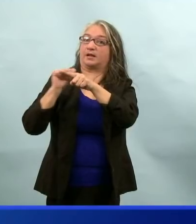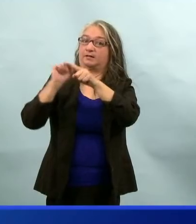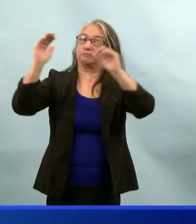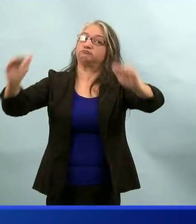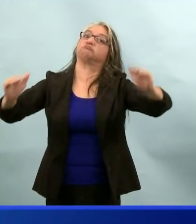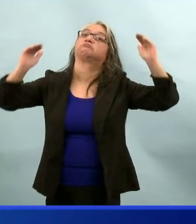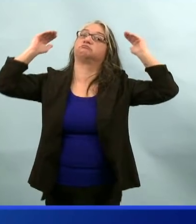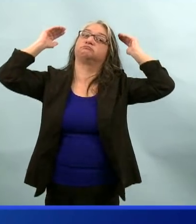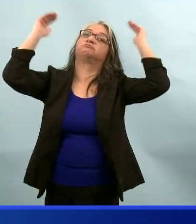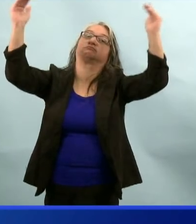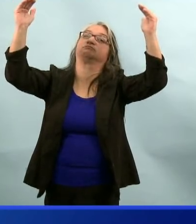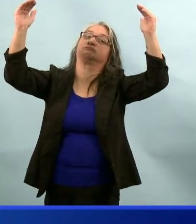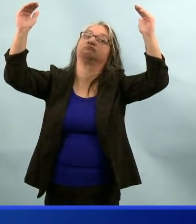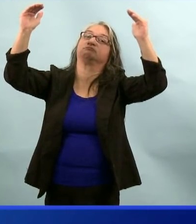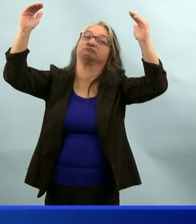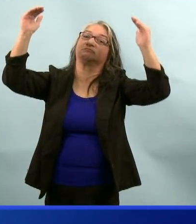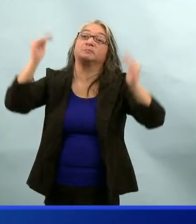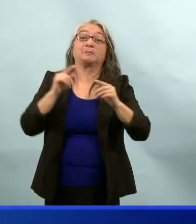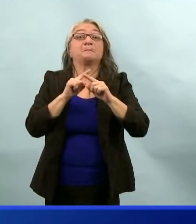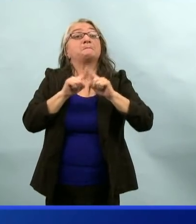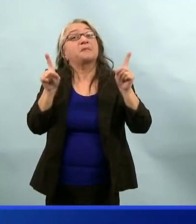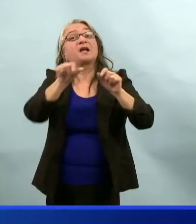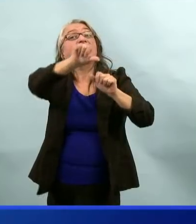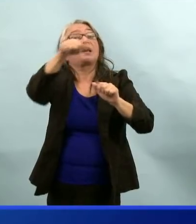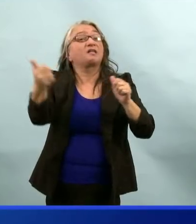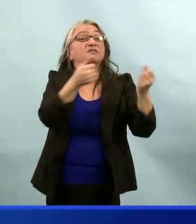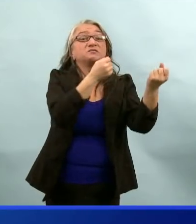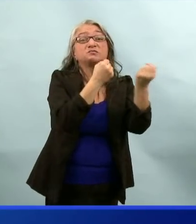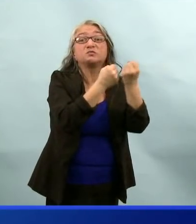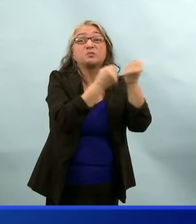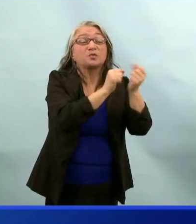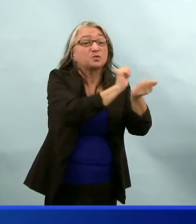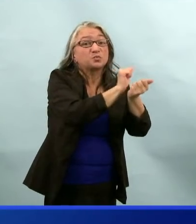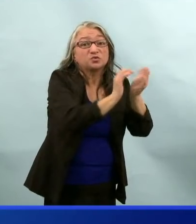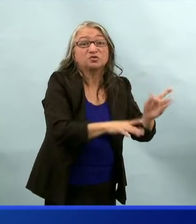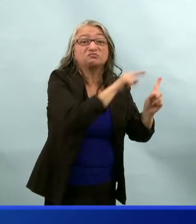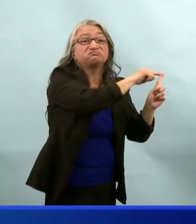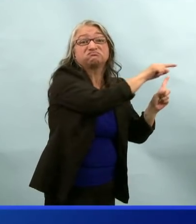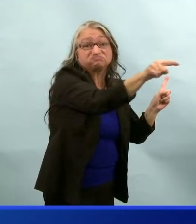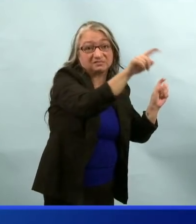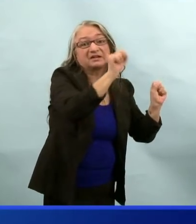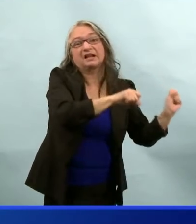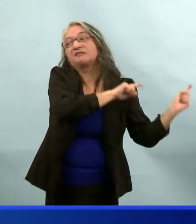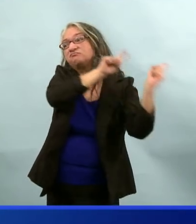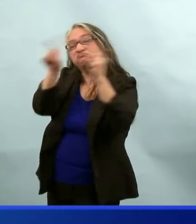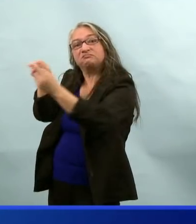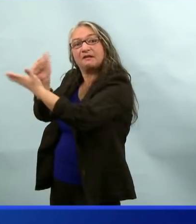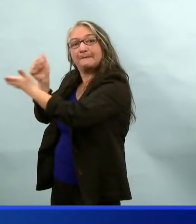really challenging for our teams they're working in different ways than what they're used to and so